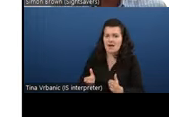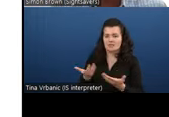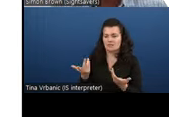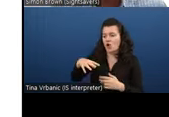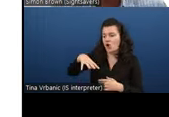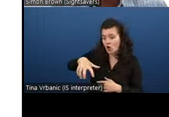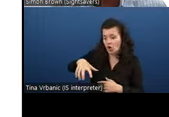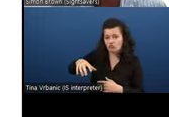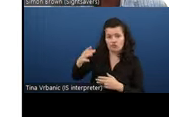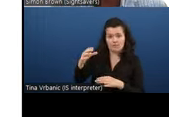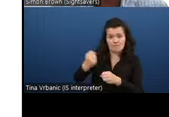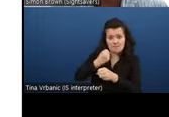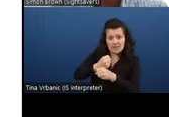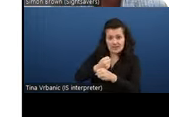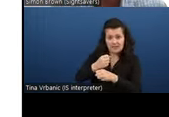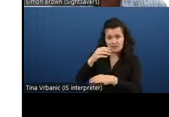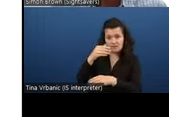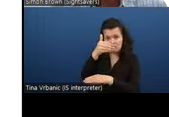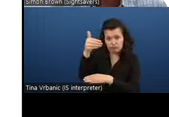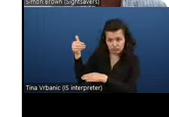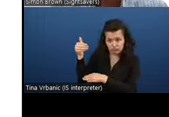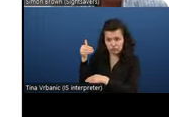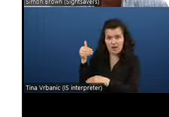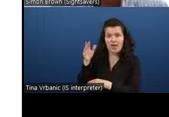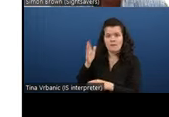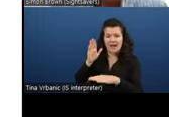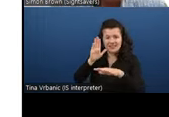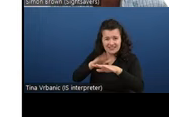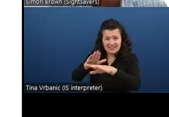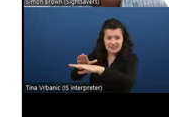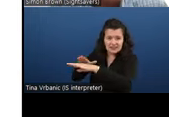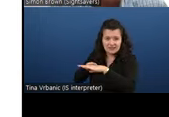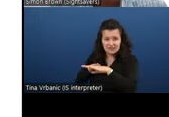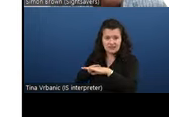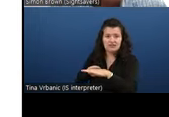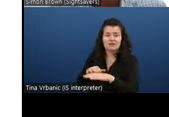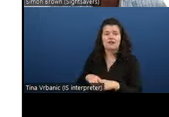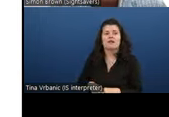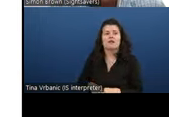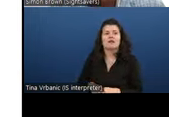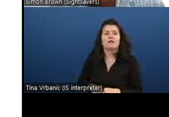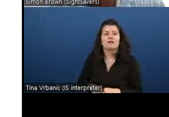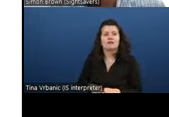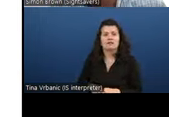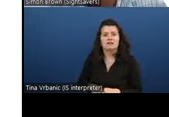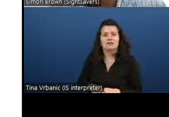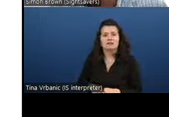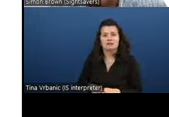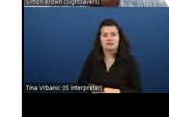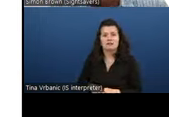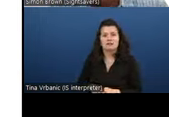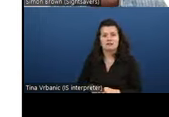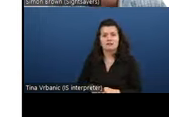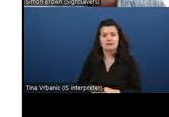12:28:13 very serious and recognize that your employer, lead based business or mobile MV.